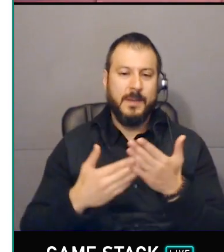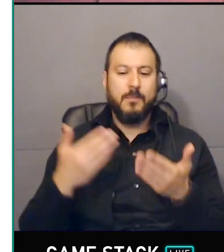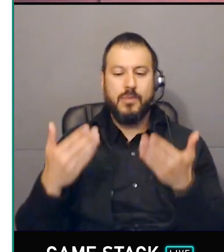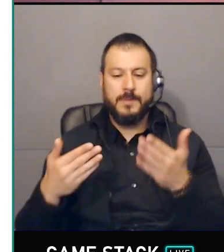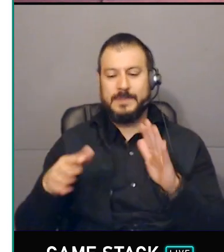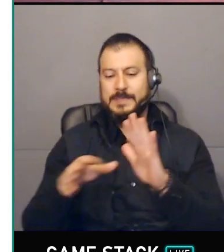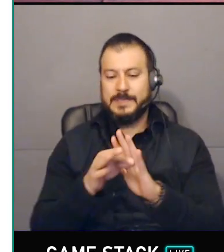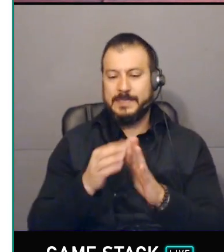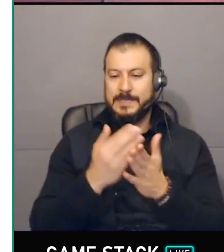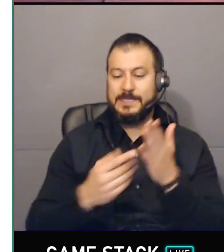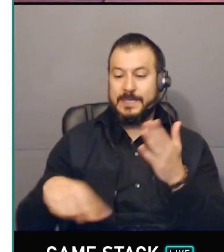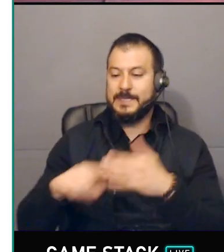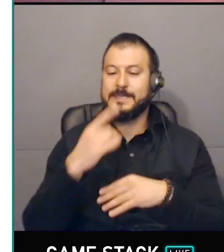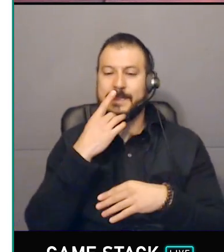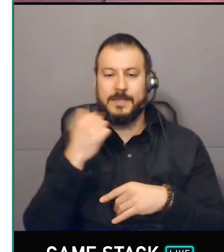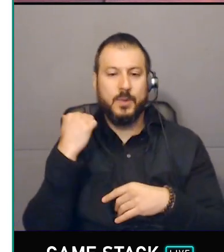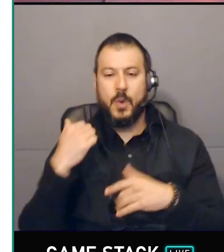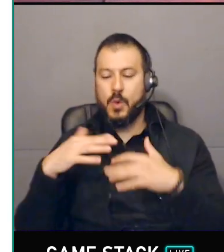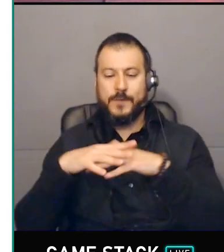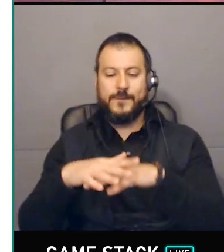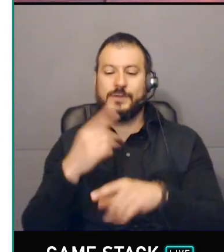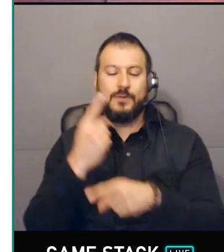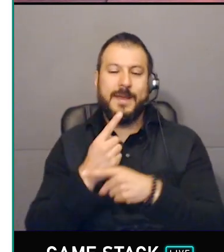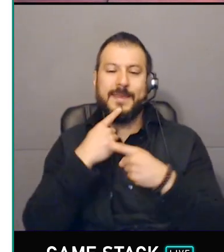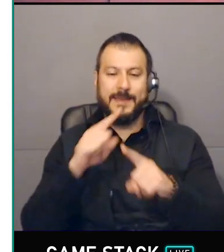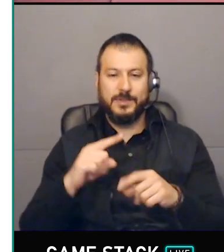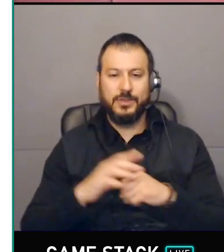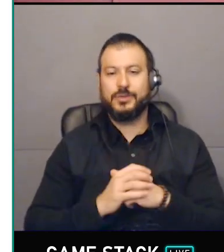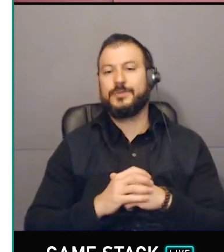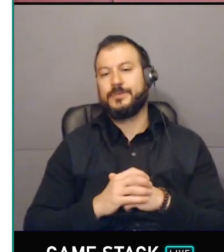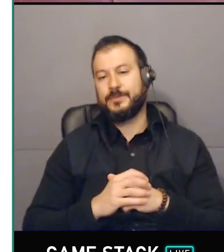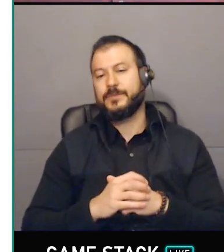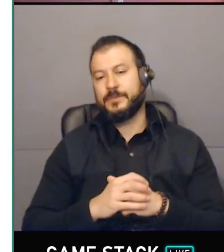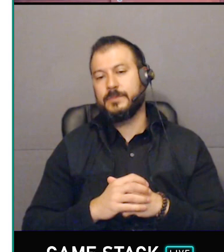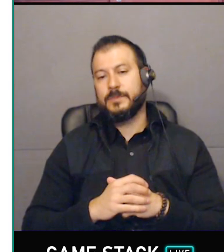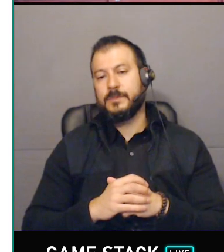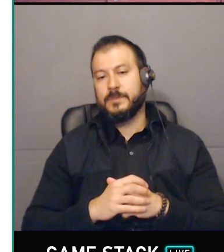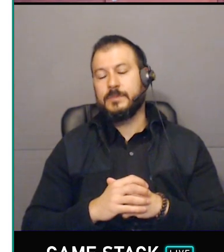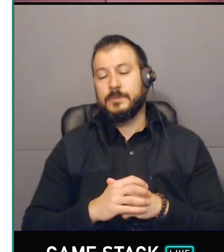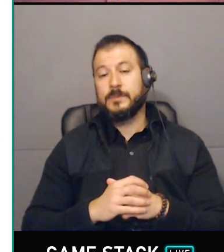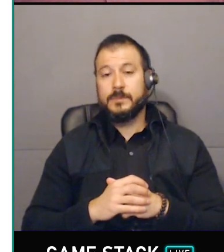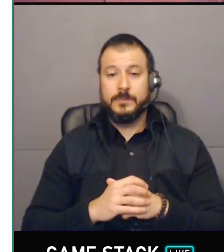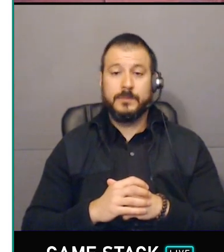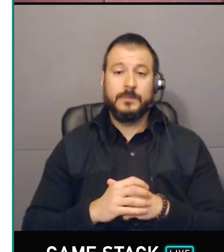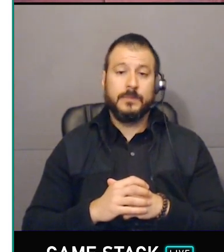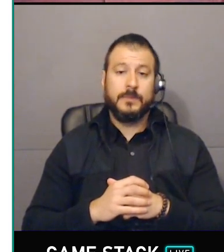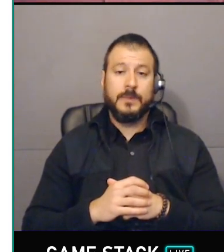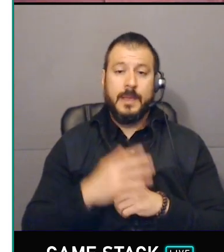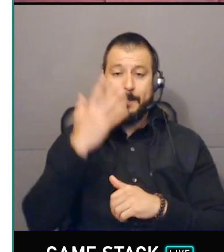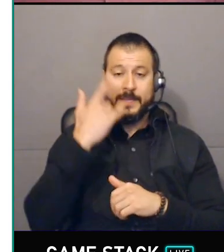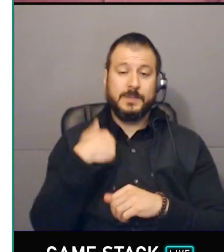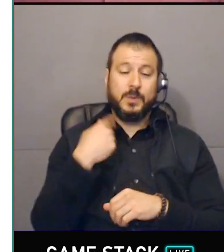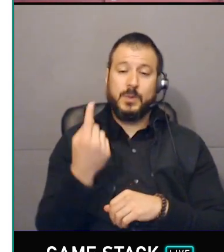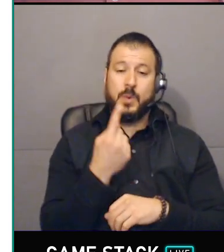to select each of these lights or we won't converge the right answer. Now, because we're only picking a small number of lights